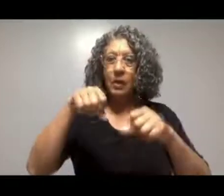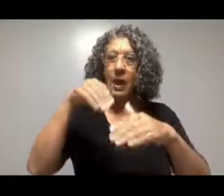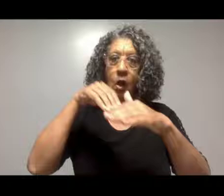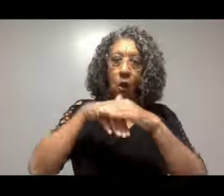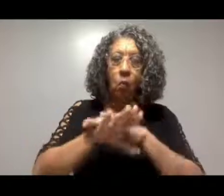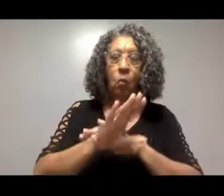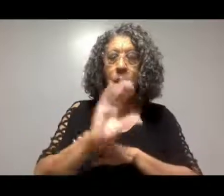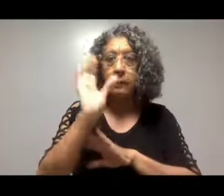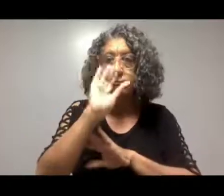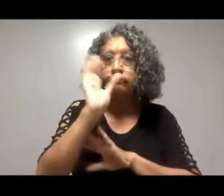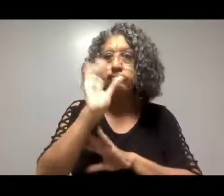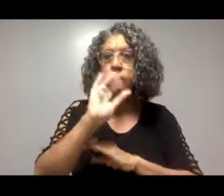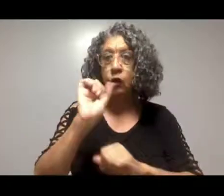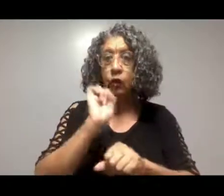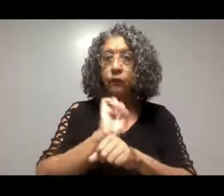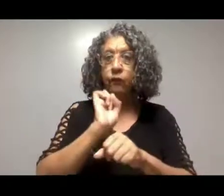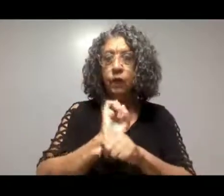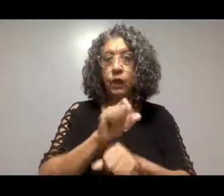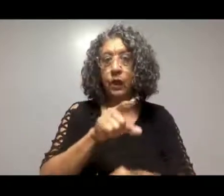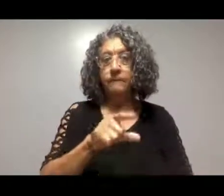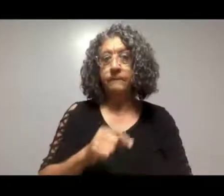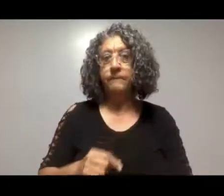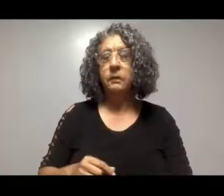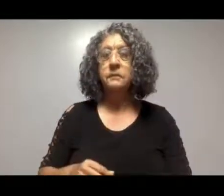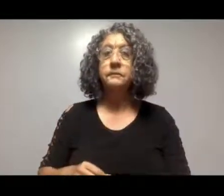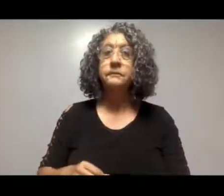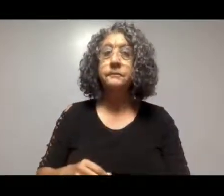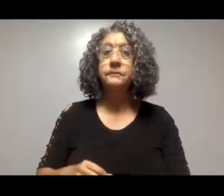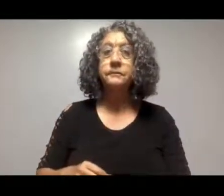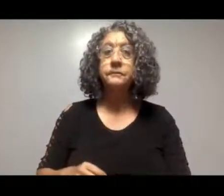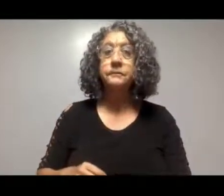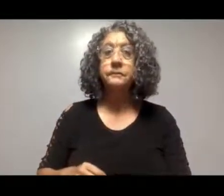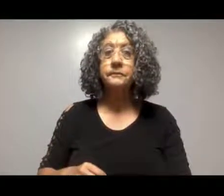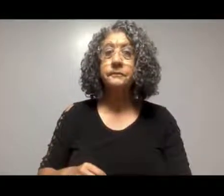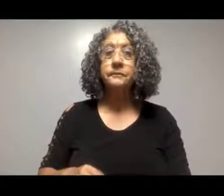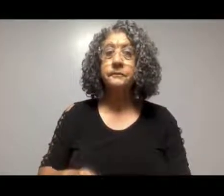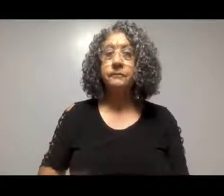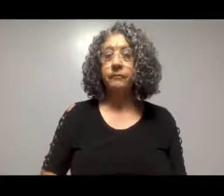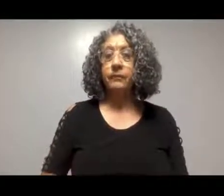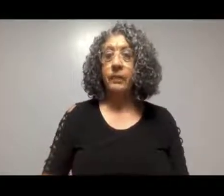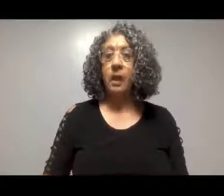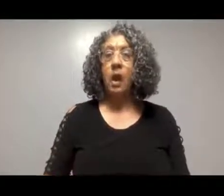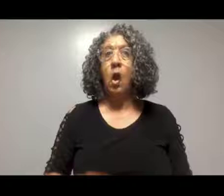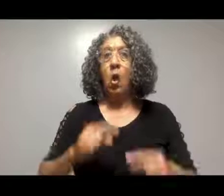You can go and search for the job and apply there.